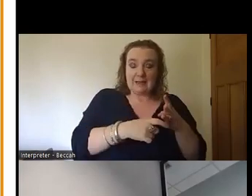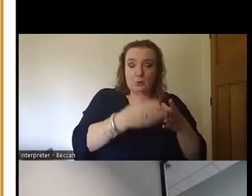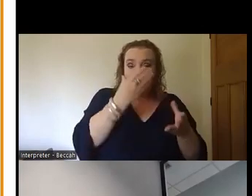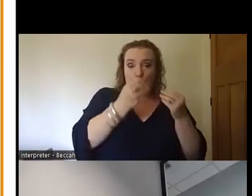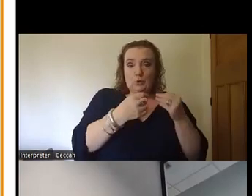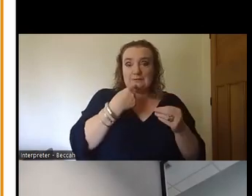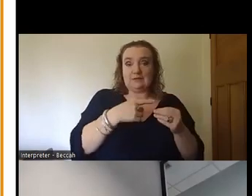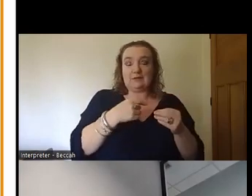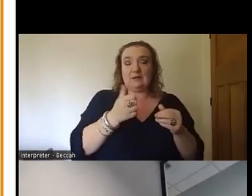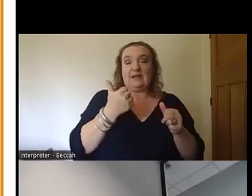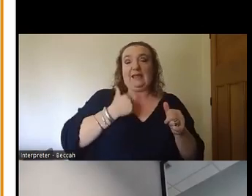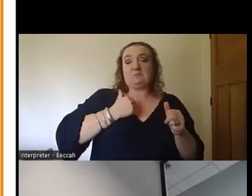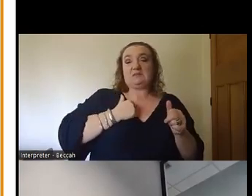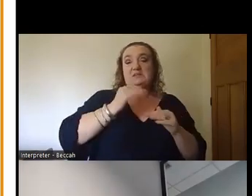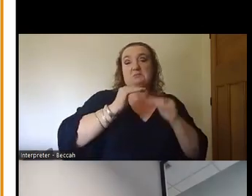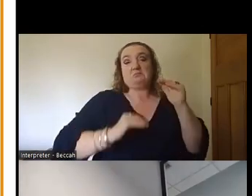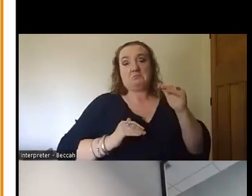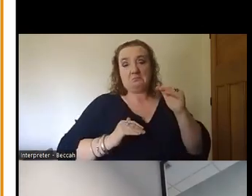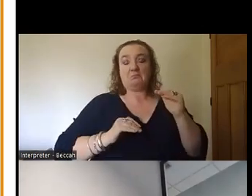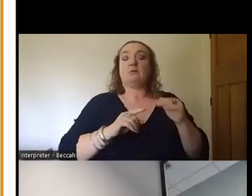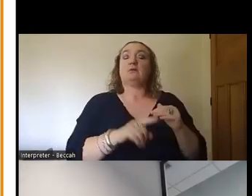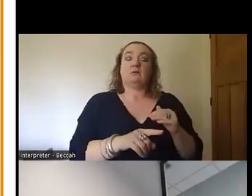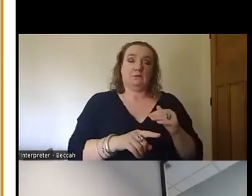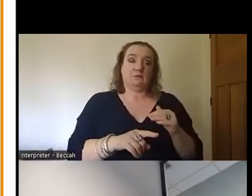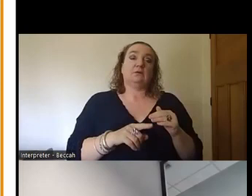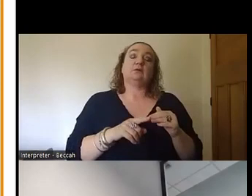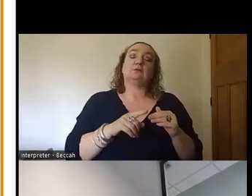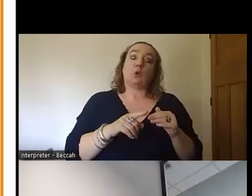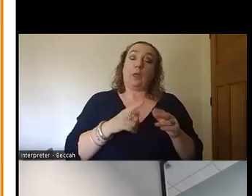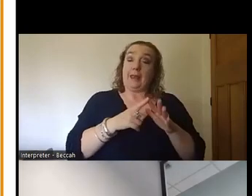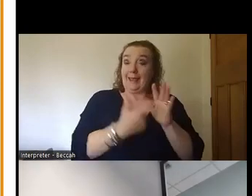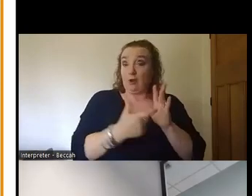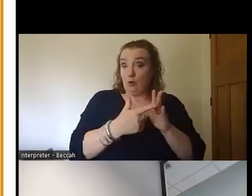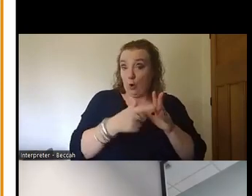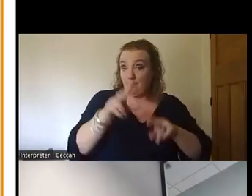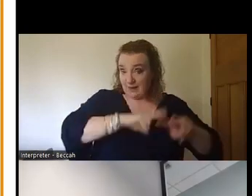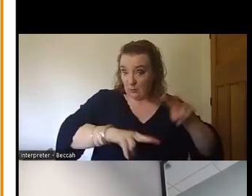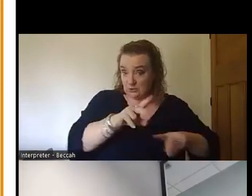We've seen that in recent airoll evaluations, as well for disabled learners and also for learners